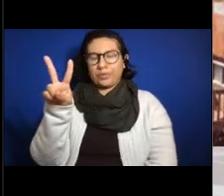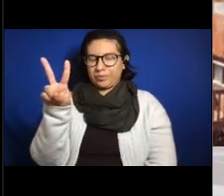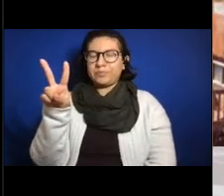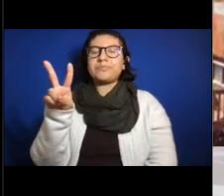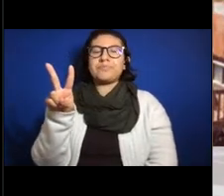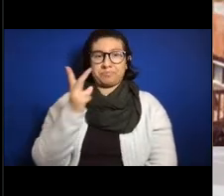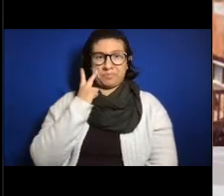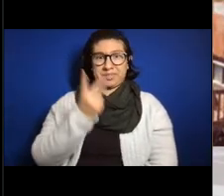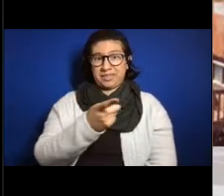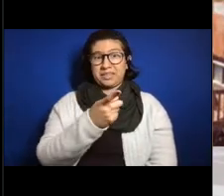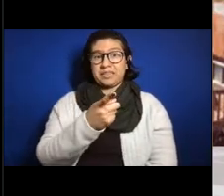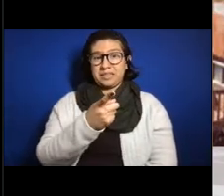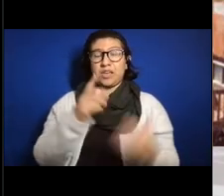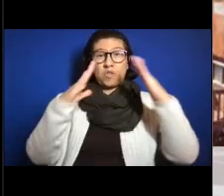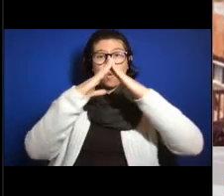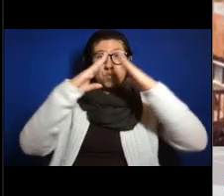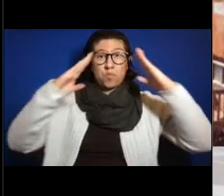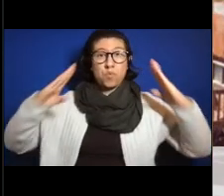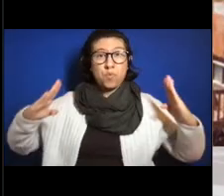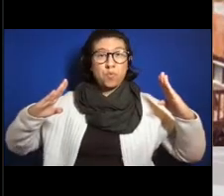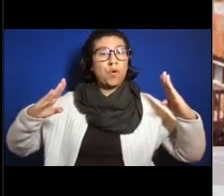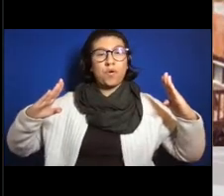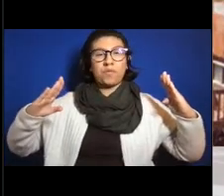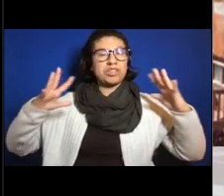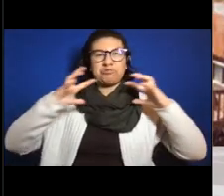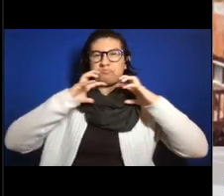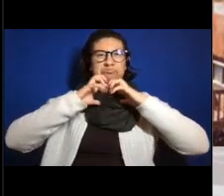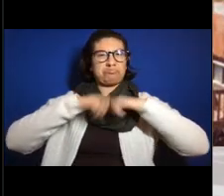that the roof was just taken straight away off the house.